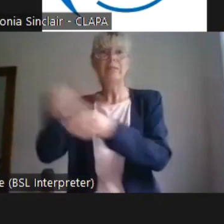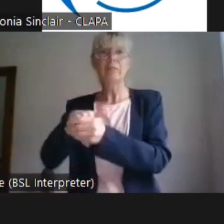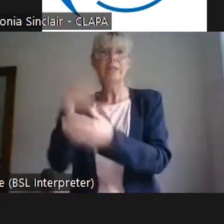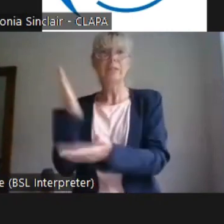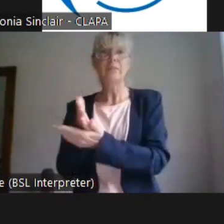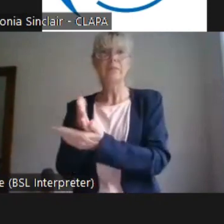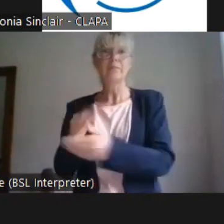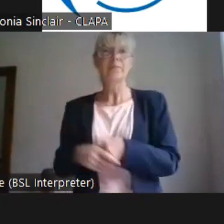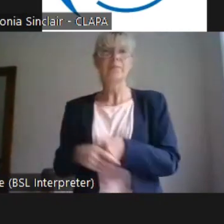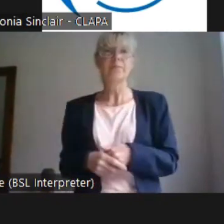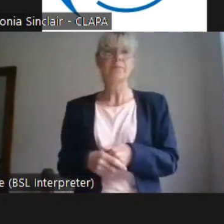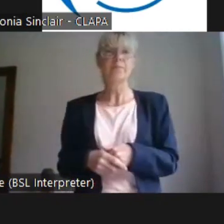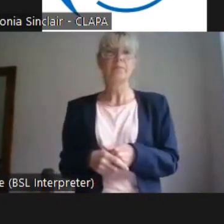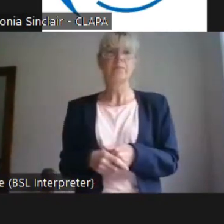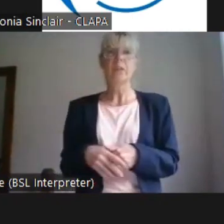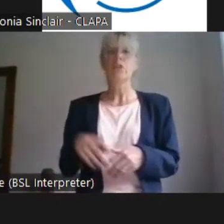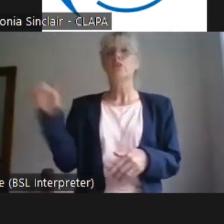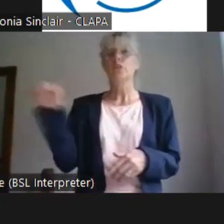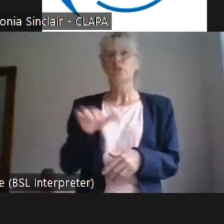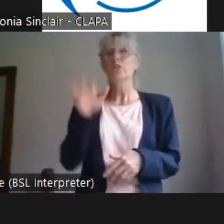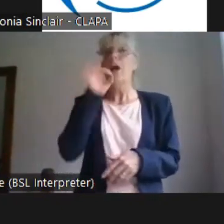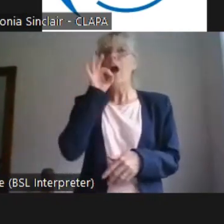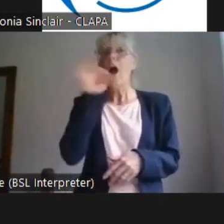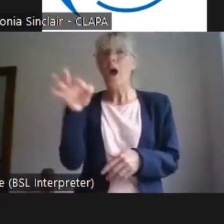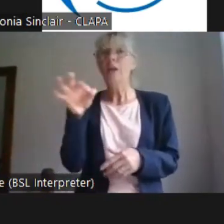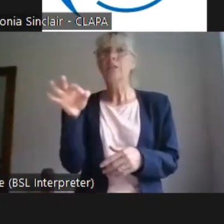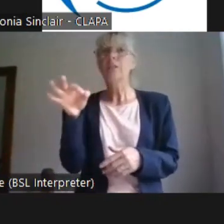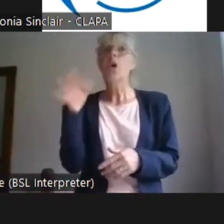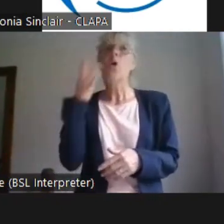something to ask about at your Audiology appointments if you don't have it already